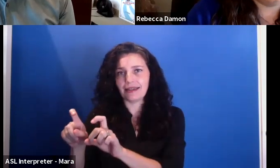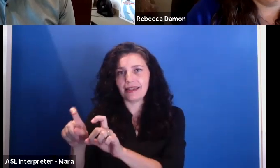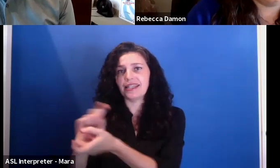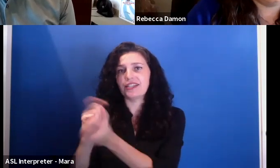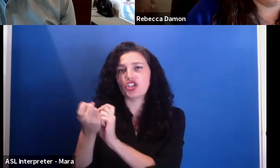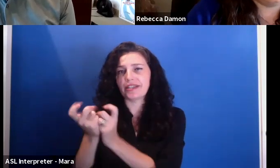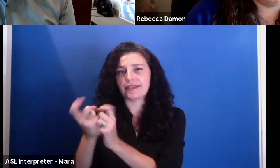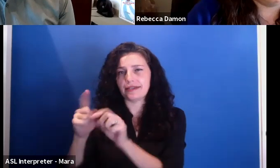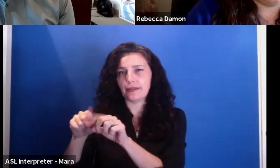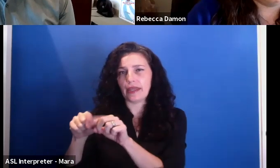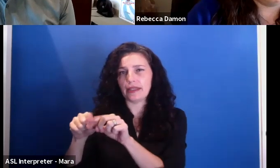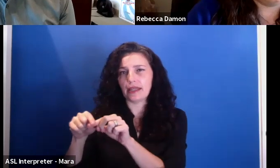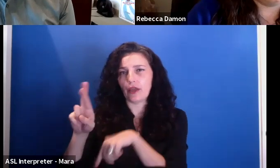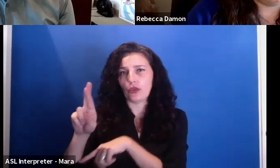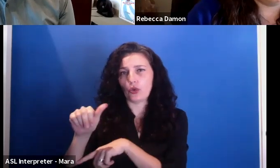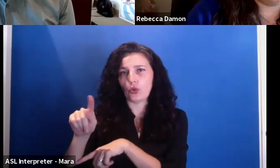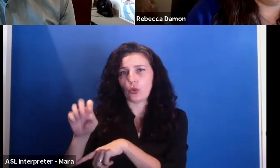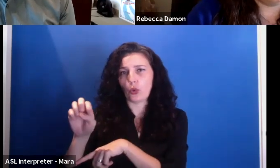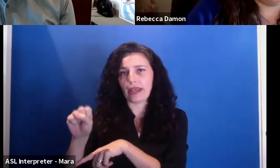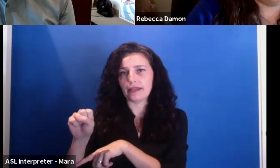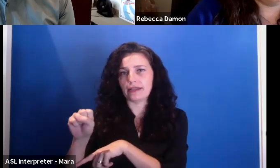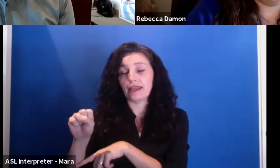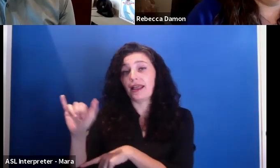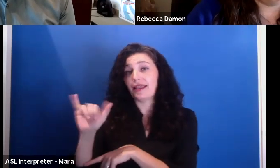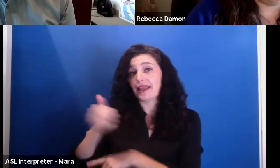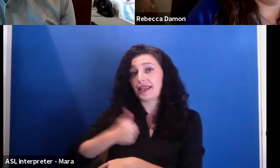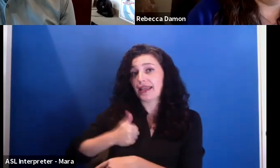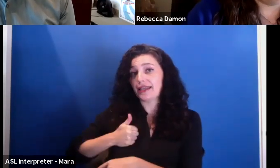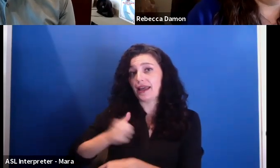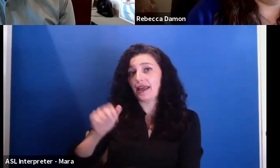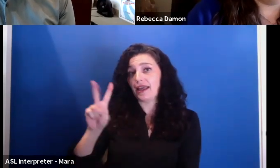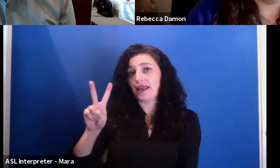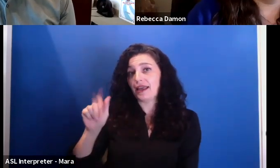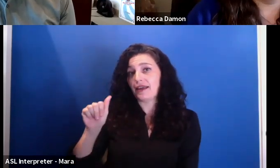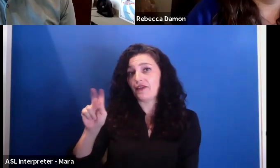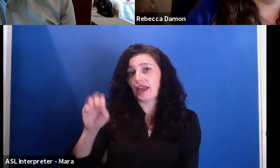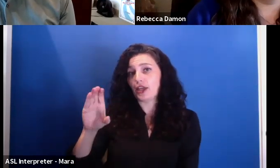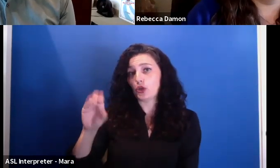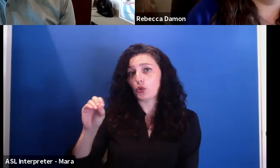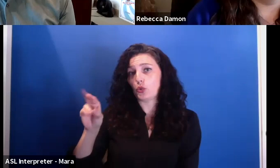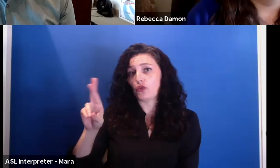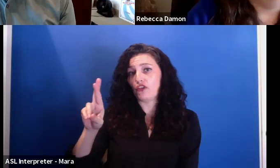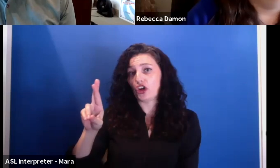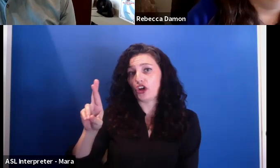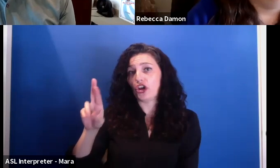in Vancouver, BC, right now, the community infection rate there is extremely low. So the producers and the unions have agreed